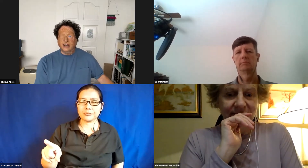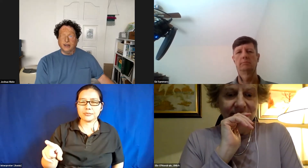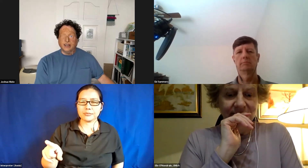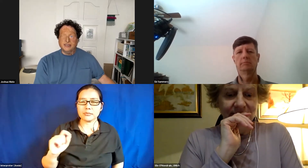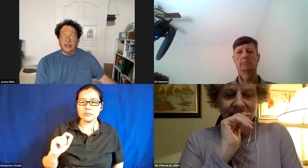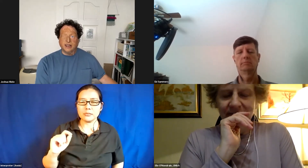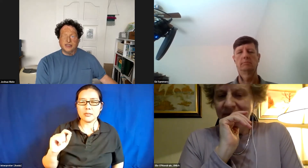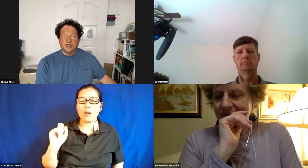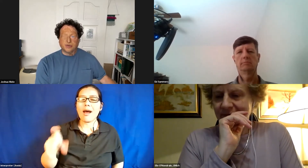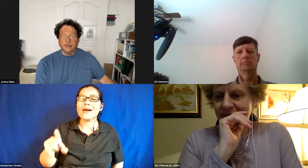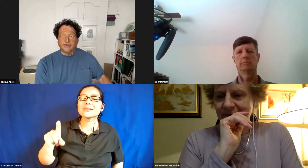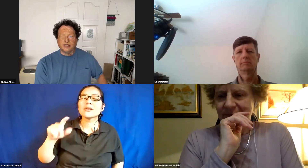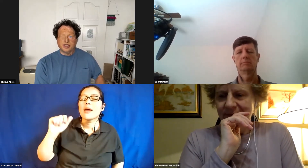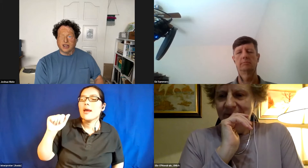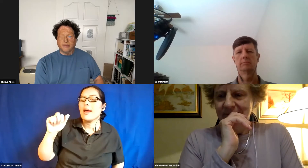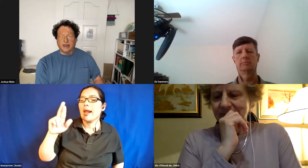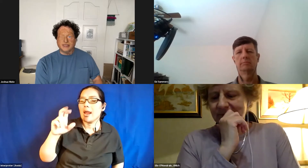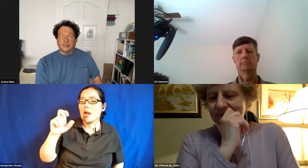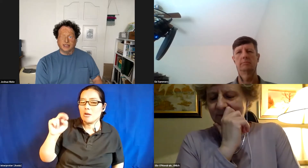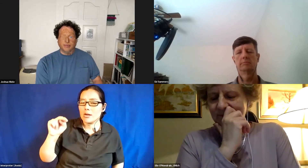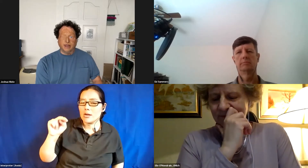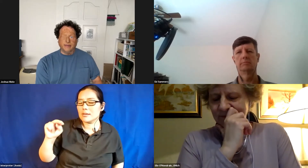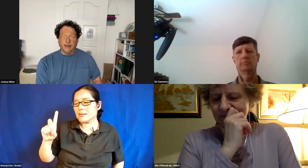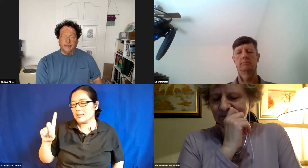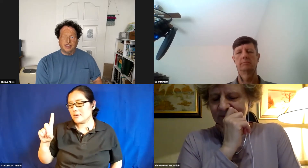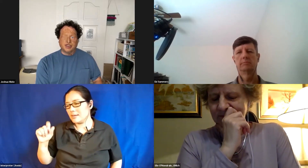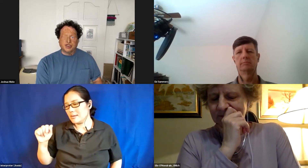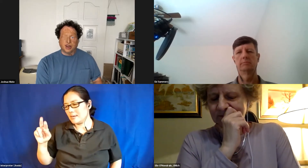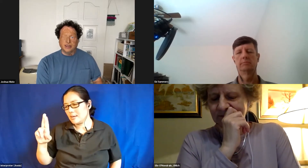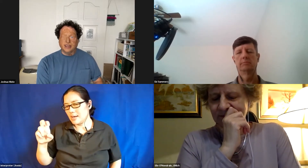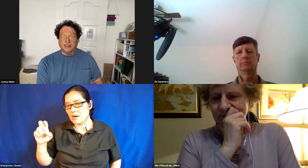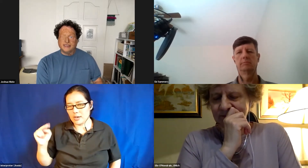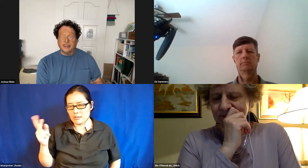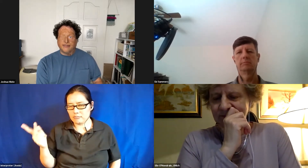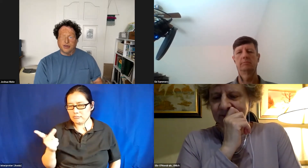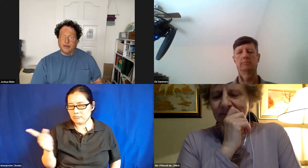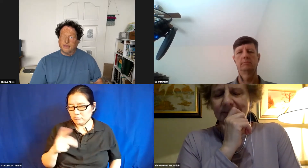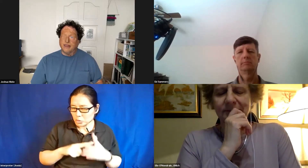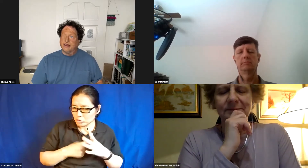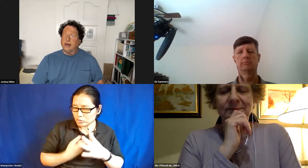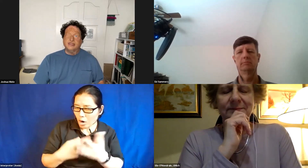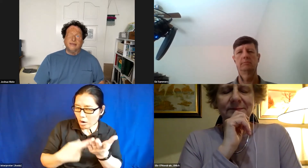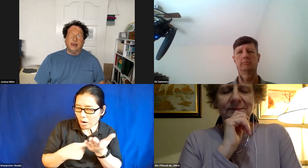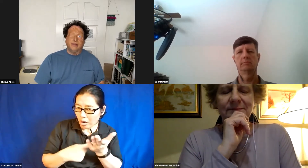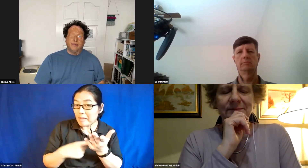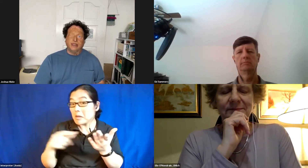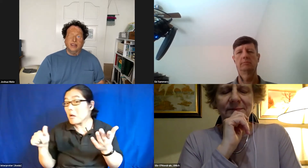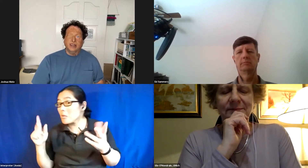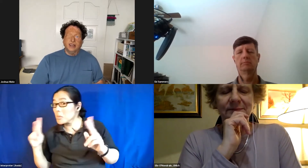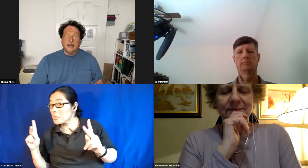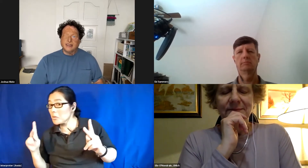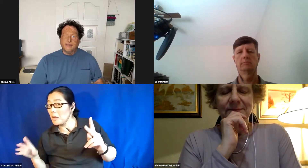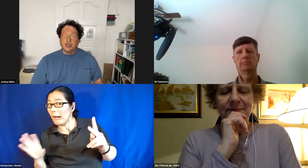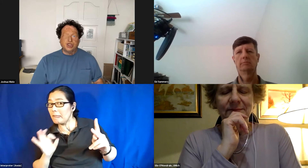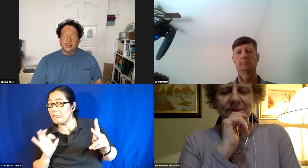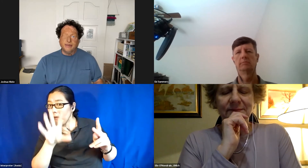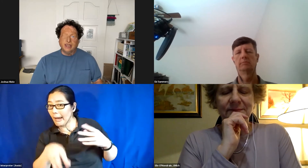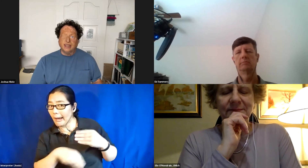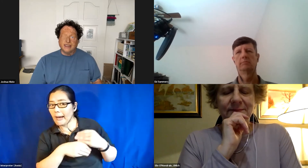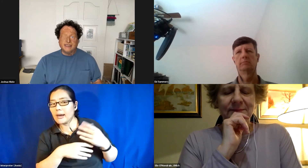Aaron and Darren to sort of talk about this a little bit maybe to start and see if other people have comments about it. As I mentioned at the beginning I